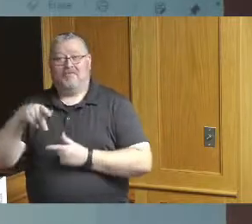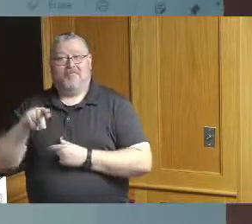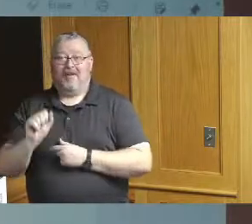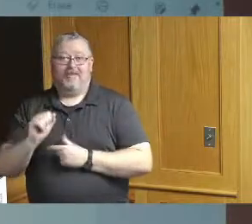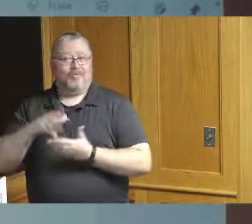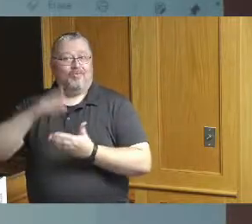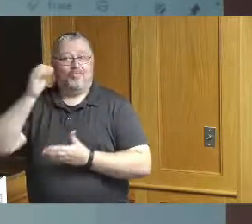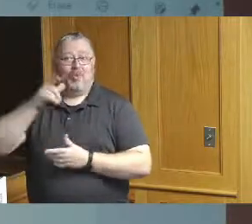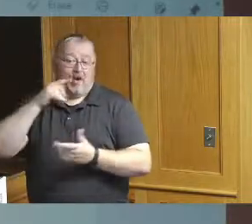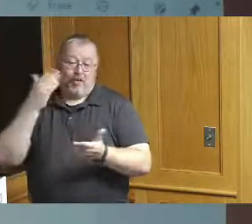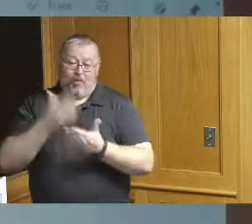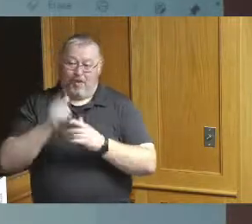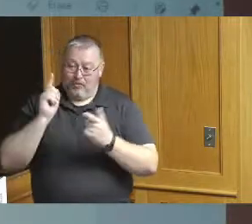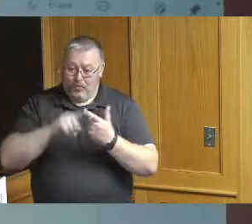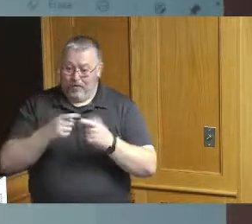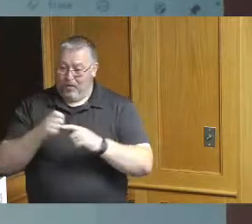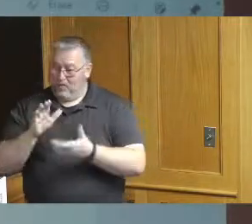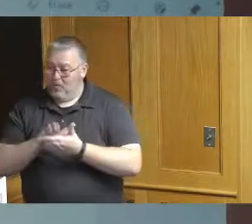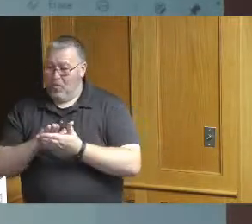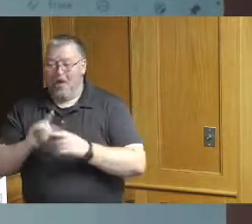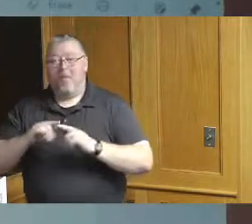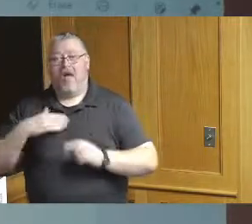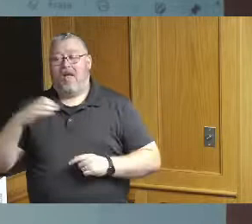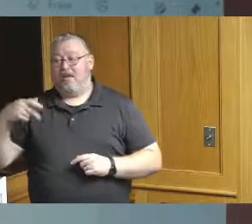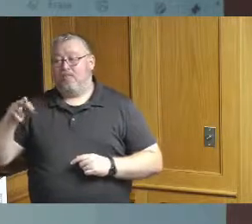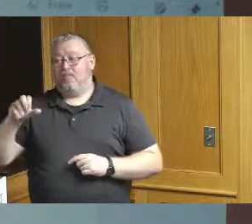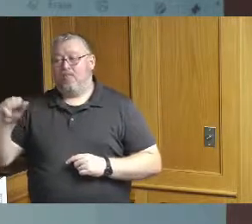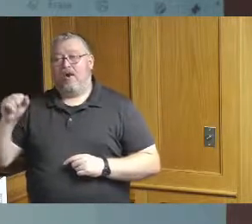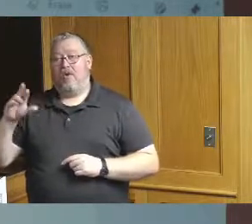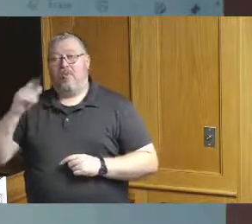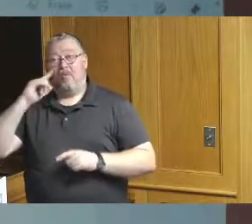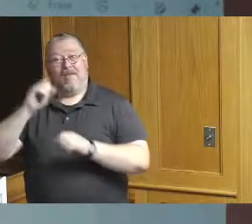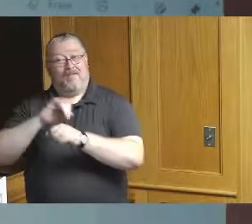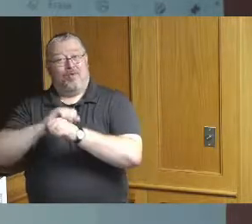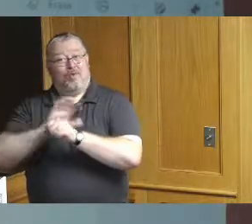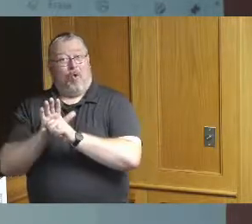getting to and from school but our express routes because of Covid and so many people working